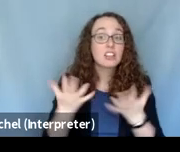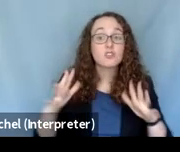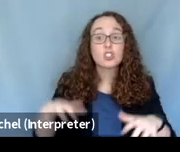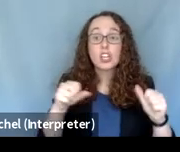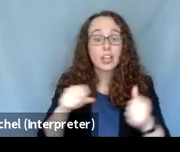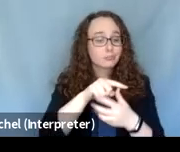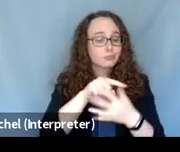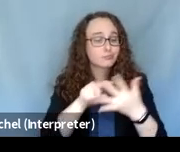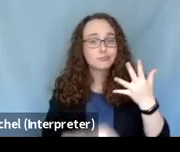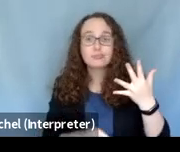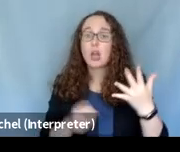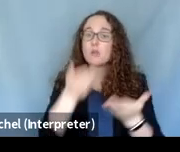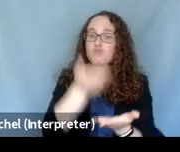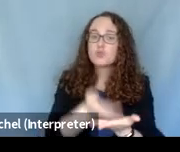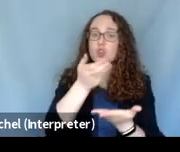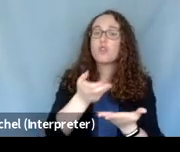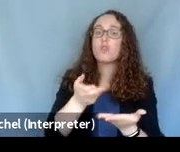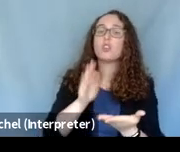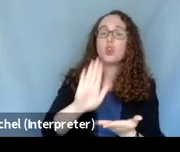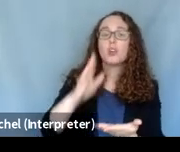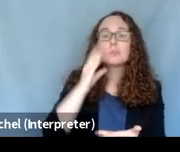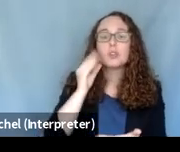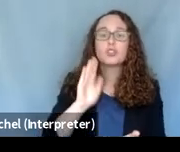the past and what you can do practically, so it kind